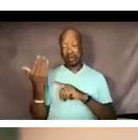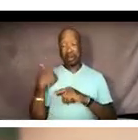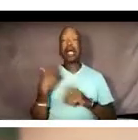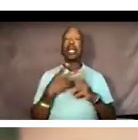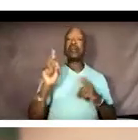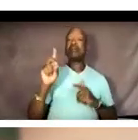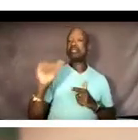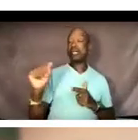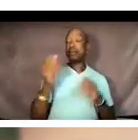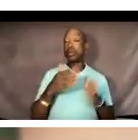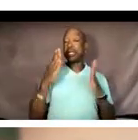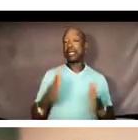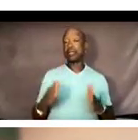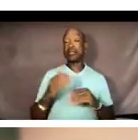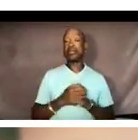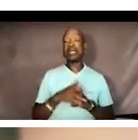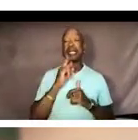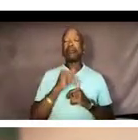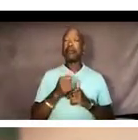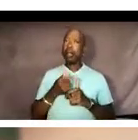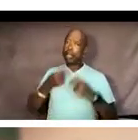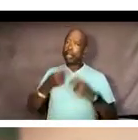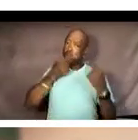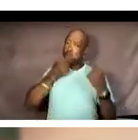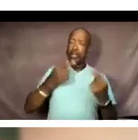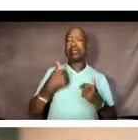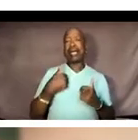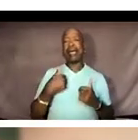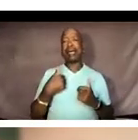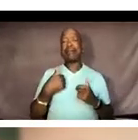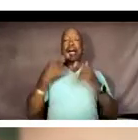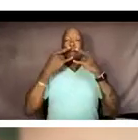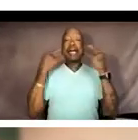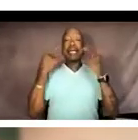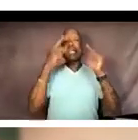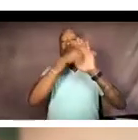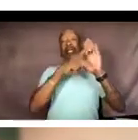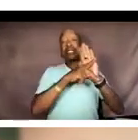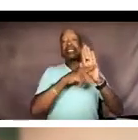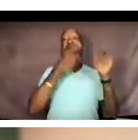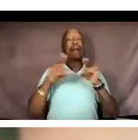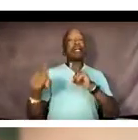tirelessly struggled to have masking policies at protest to keep everyone safe as Covid continues